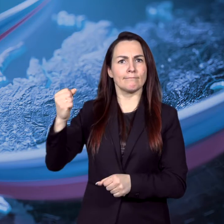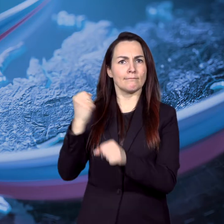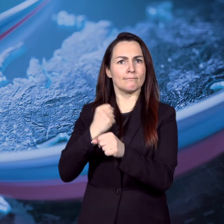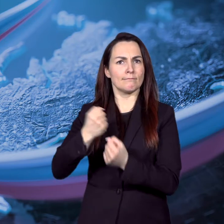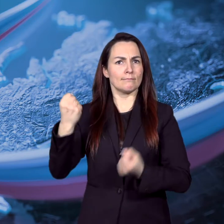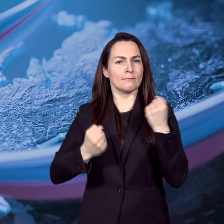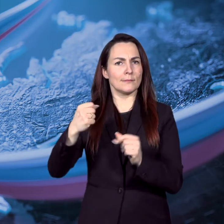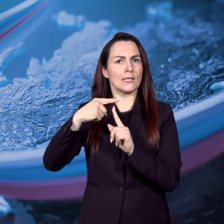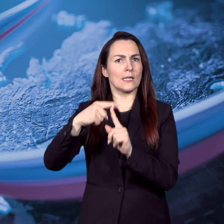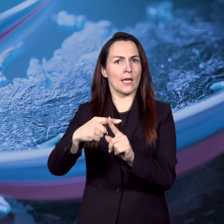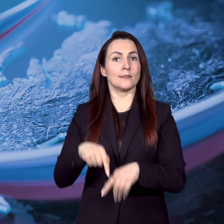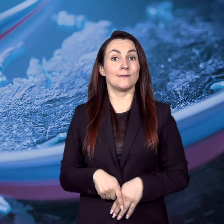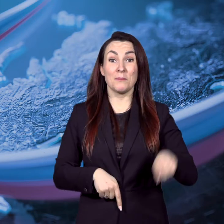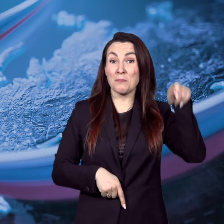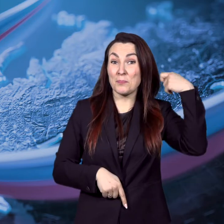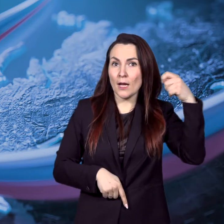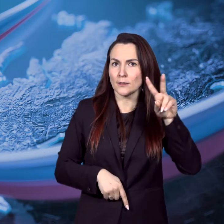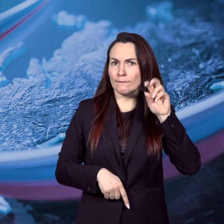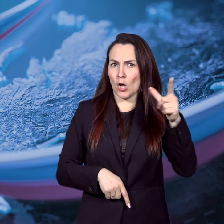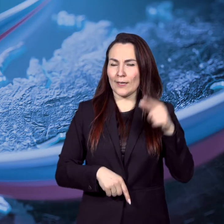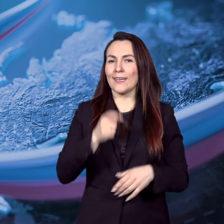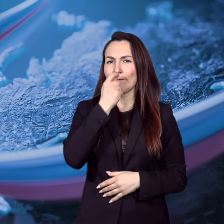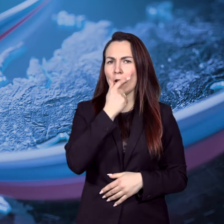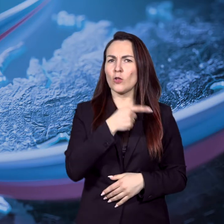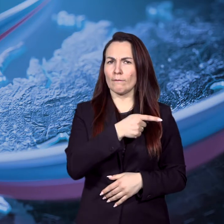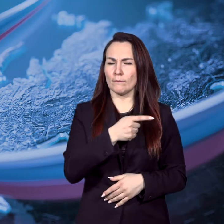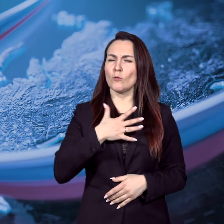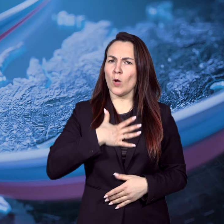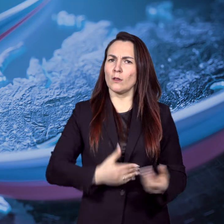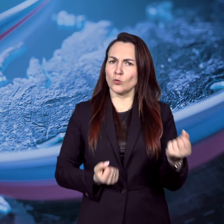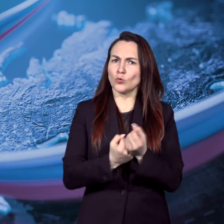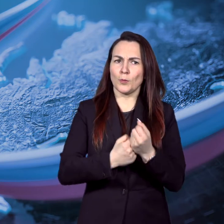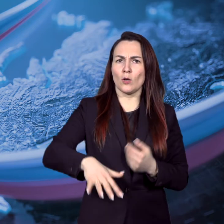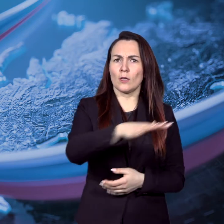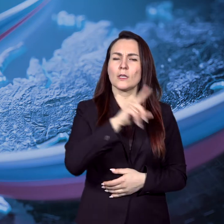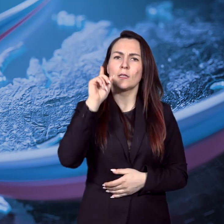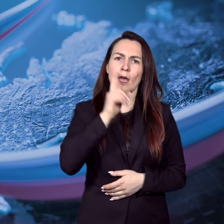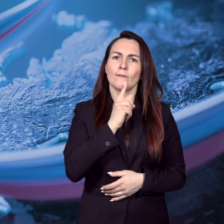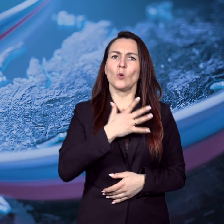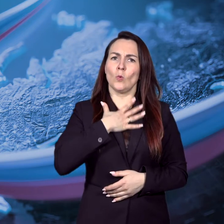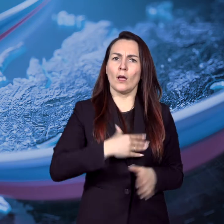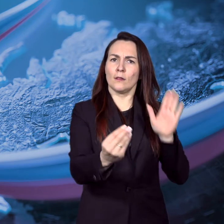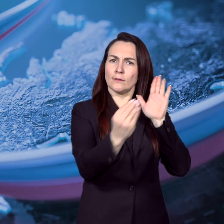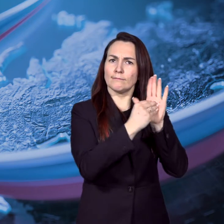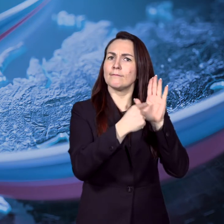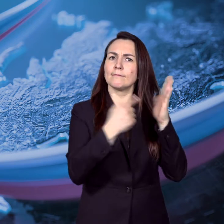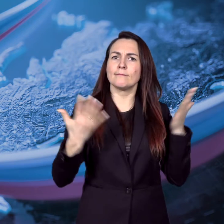Stanislav Ivanov, President of the All-Russian Society of the Deaf, reached an agreement with the leaders of Yandex.